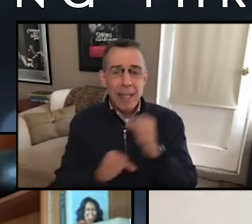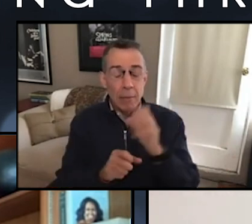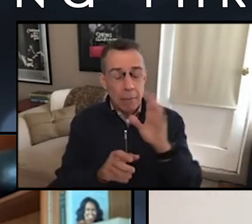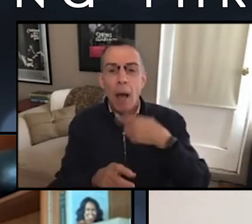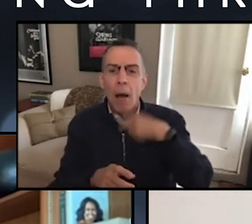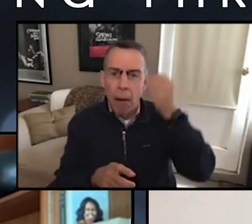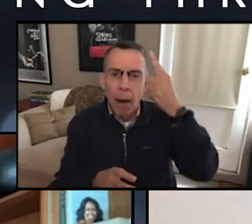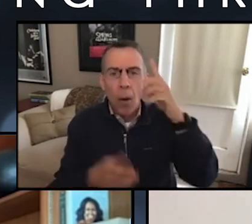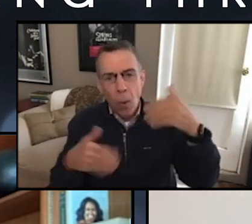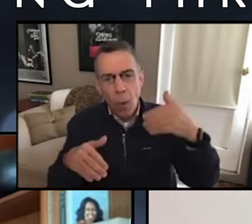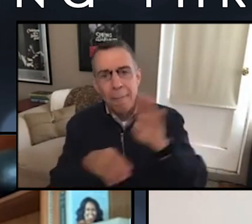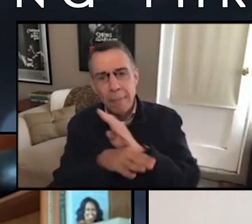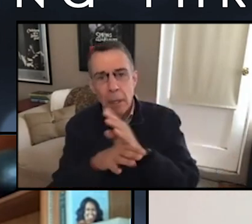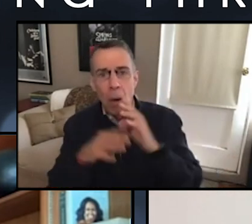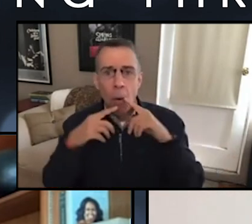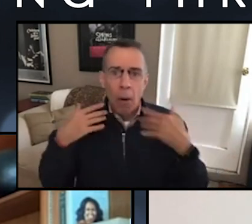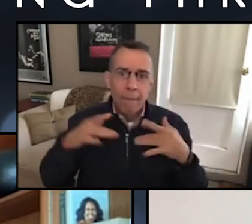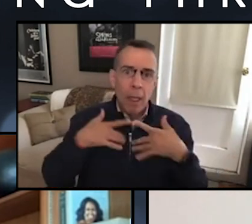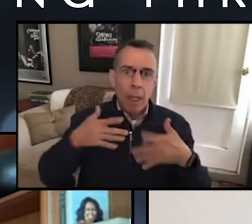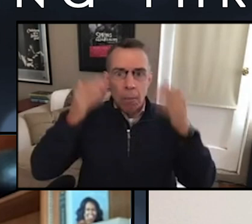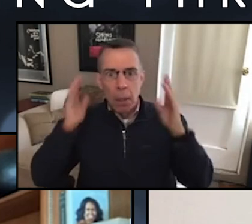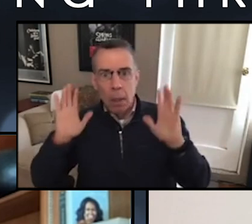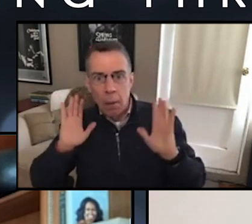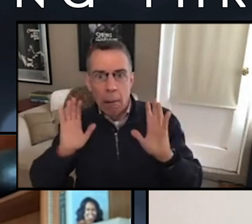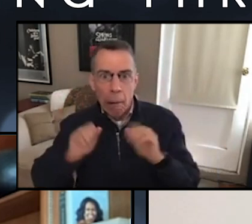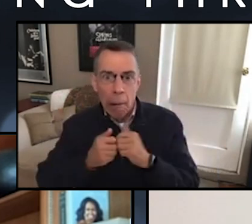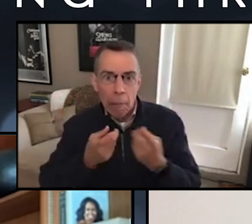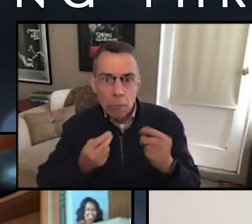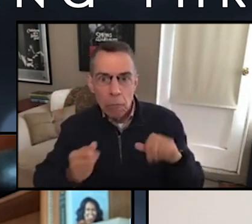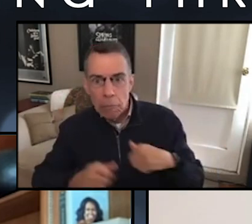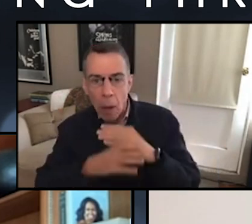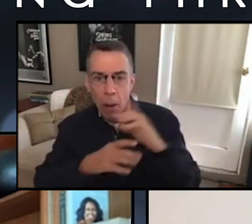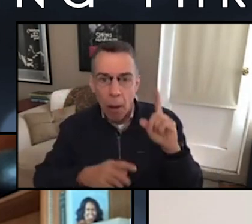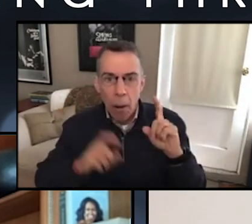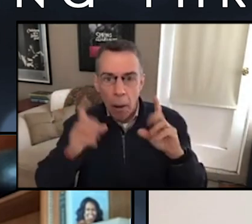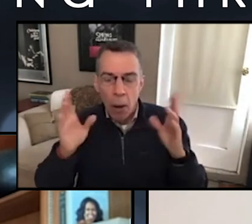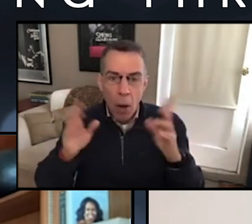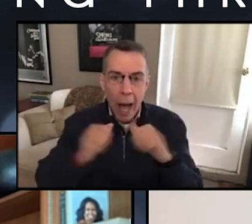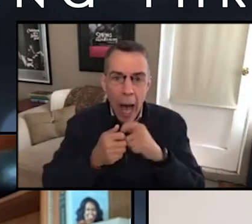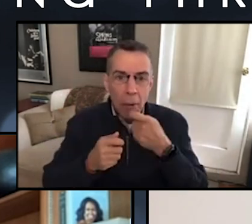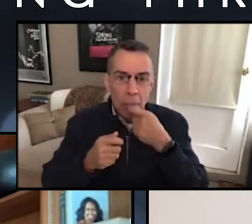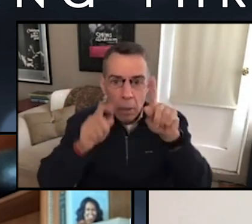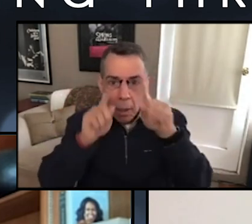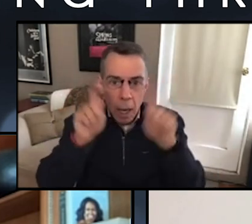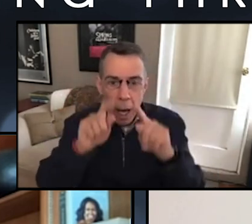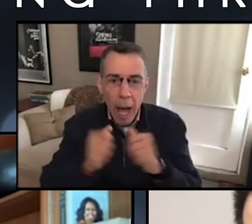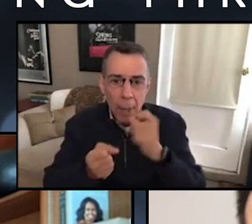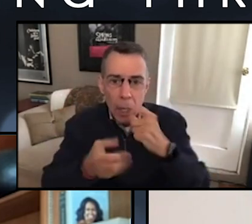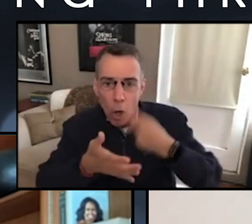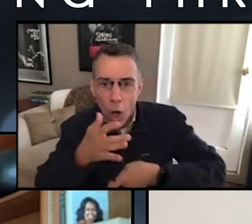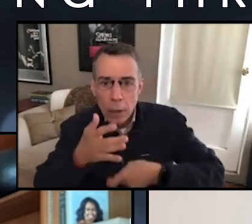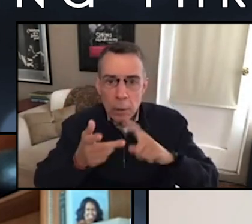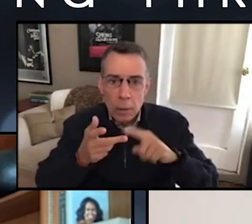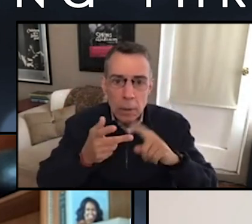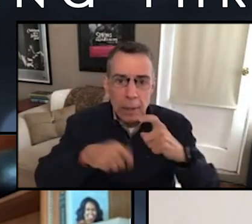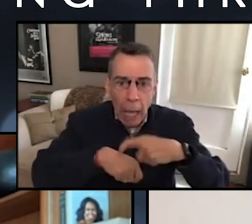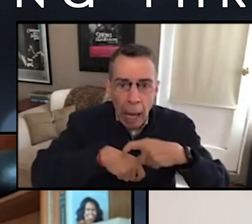business, too. People get so much in the mindset of like the X's and O's and the bottom line and how much something costs and how much time something is and, how